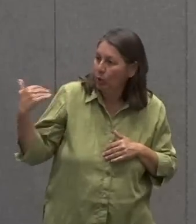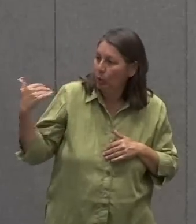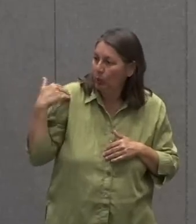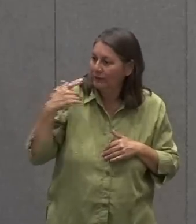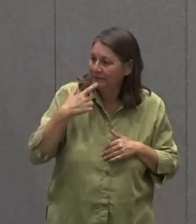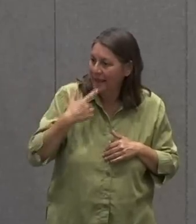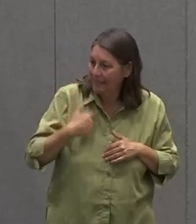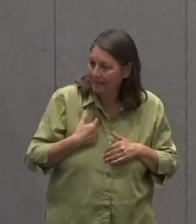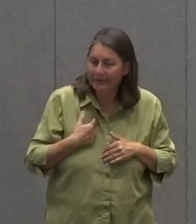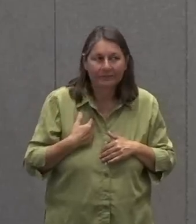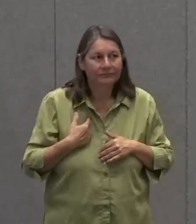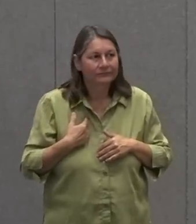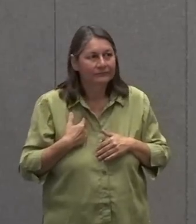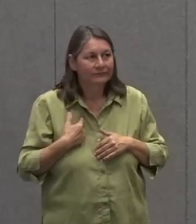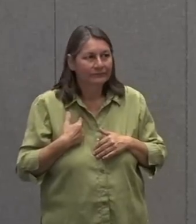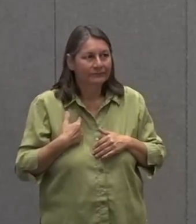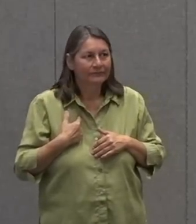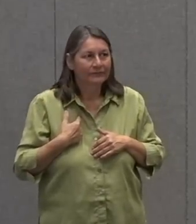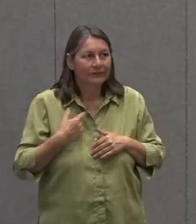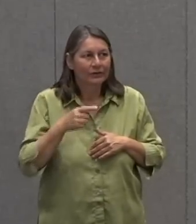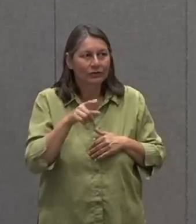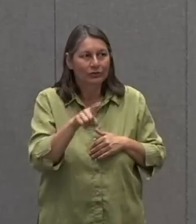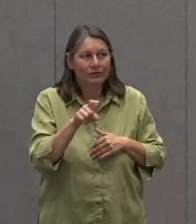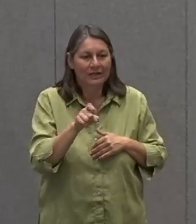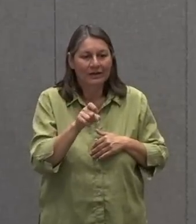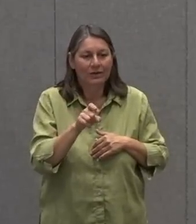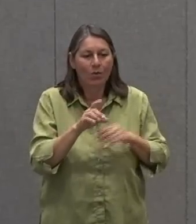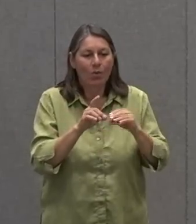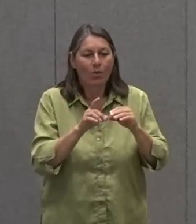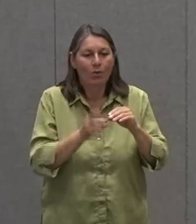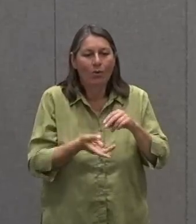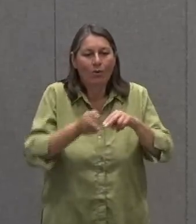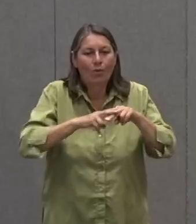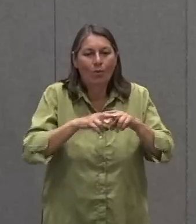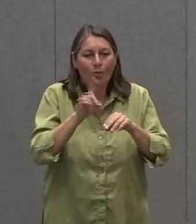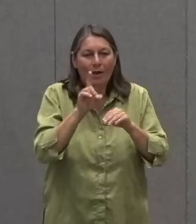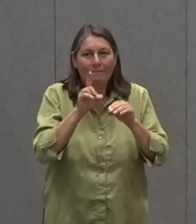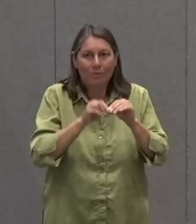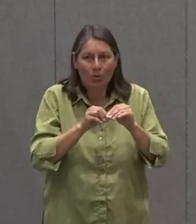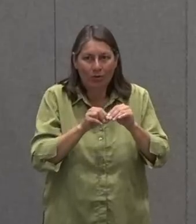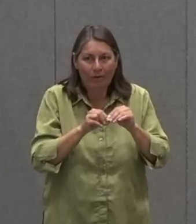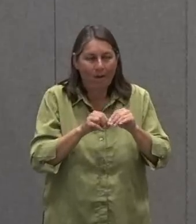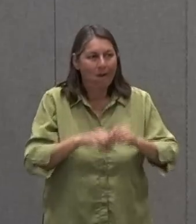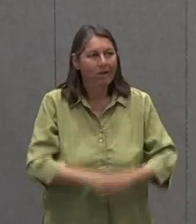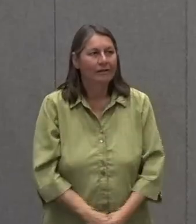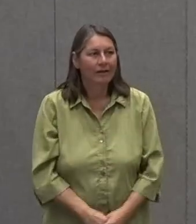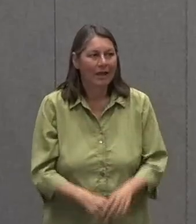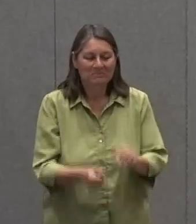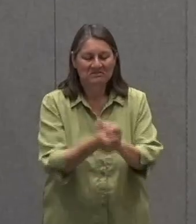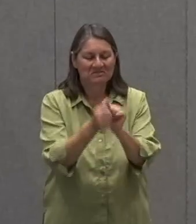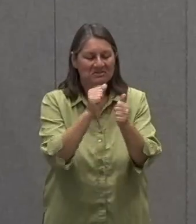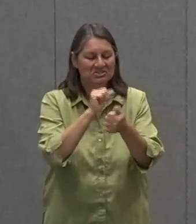We need one more than that, so this would have been less. I'm gonna just do this. I'm gonna say that's the less.